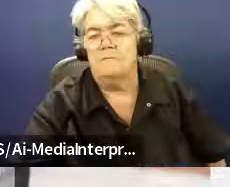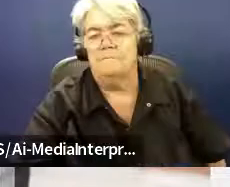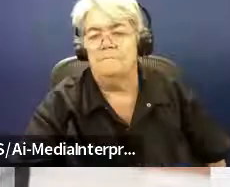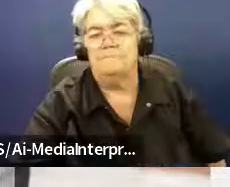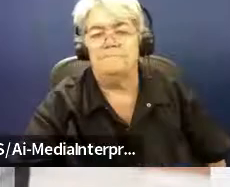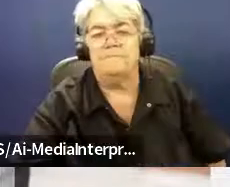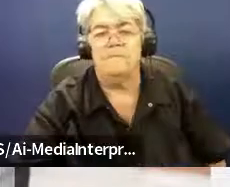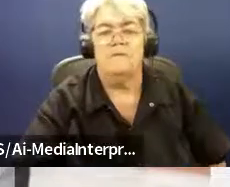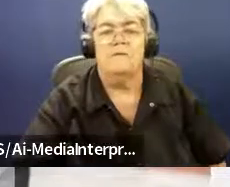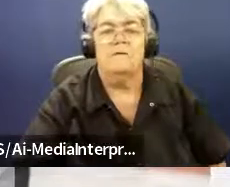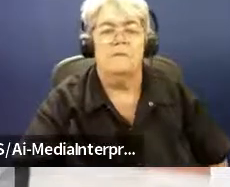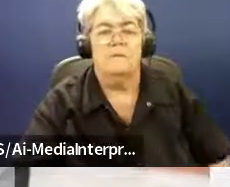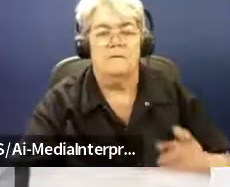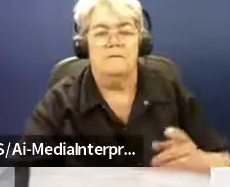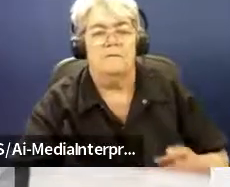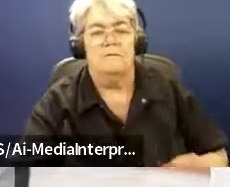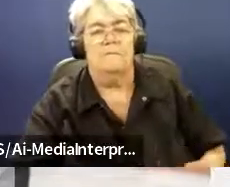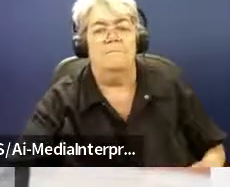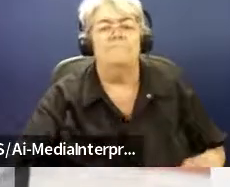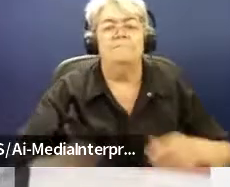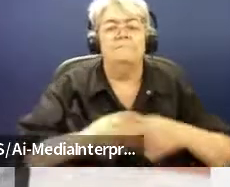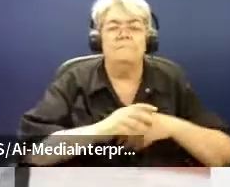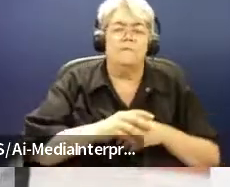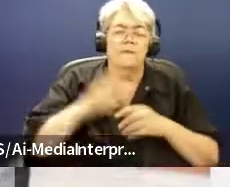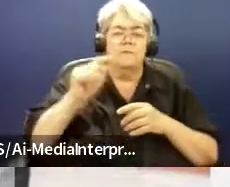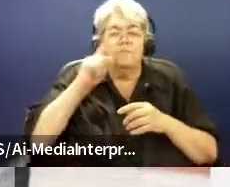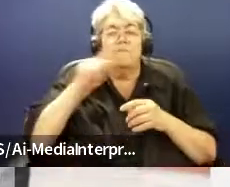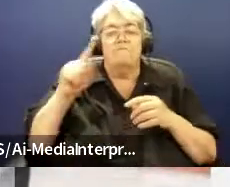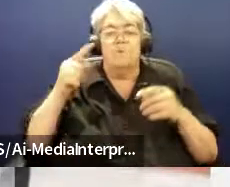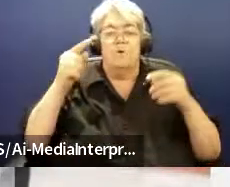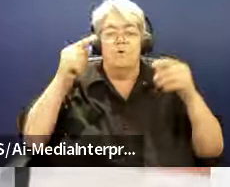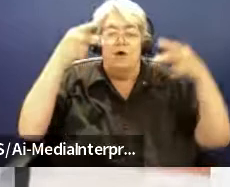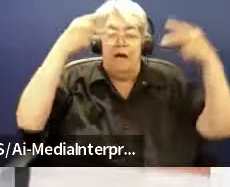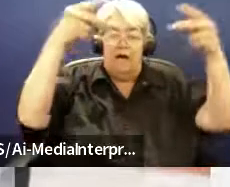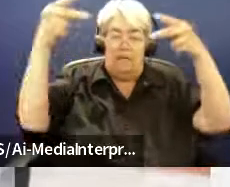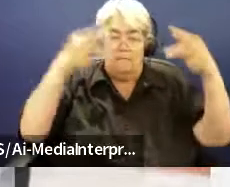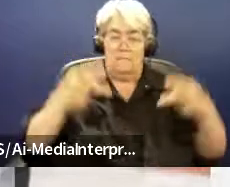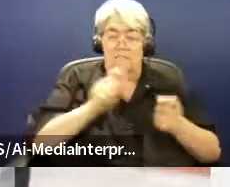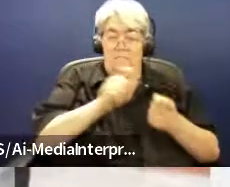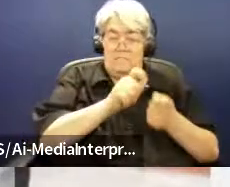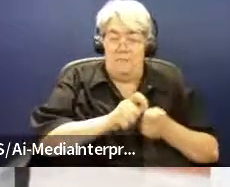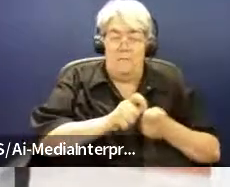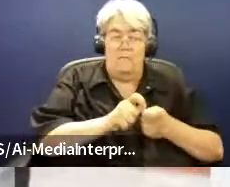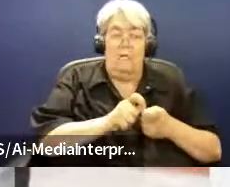just to give some examples, so far headings specifically,